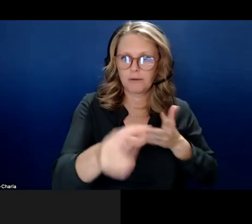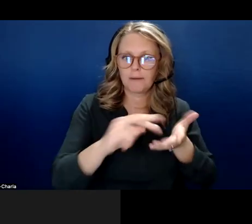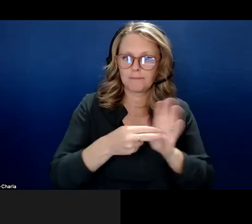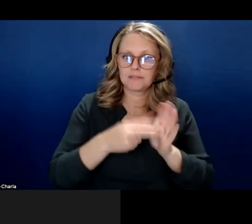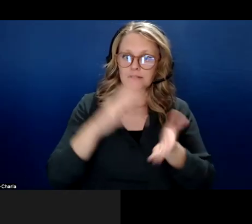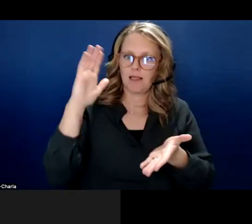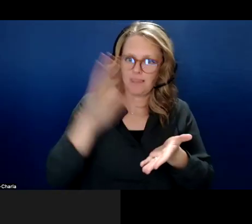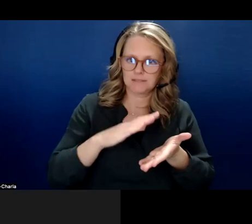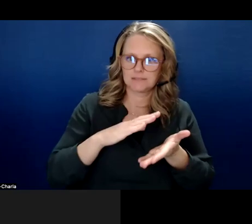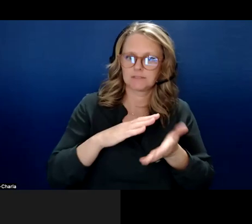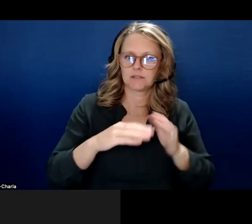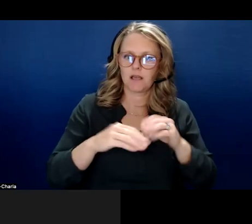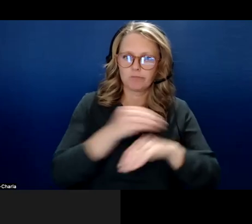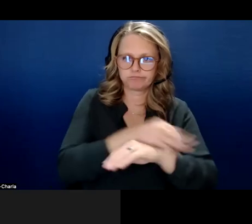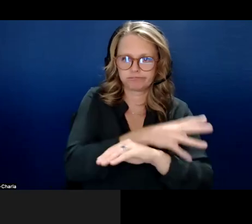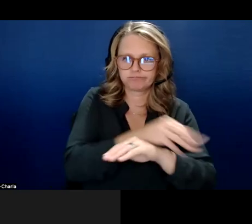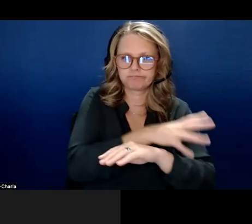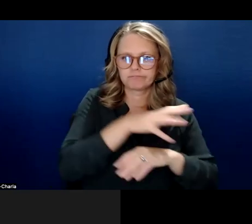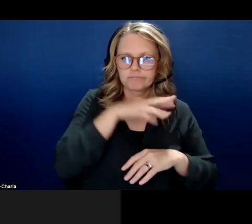The challenge I think overall is,